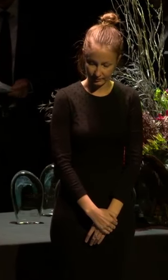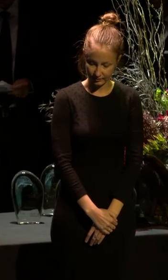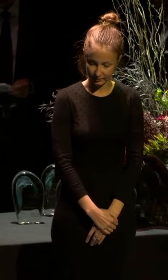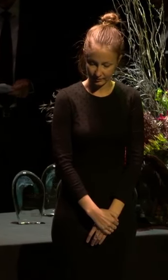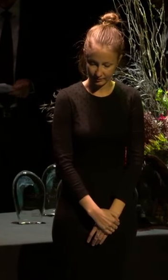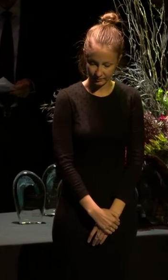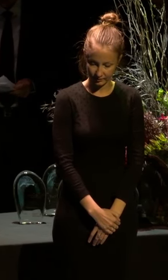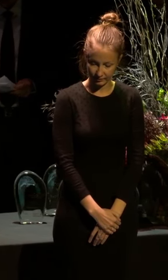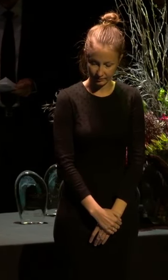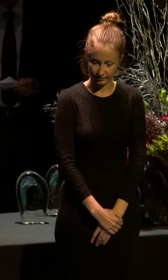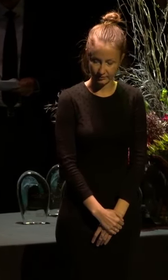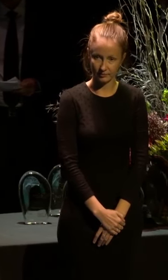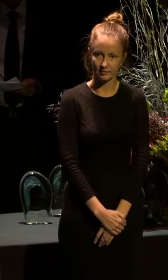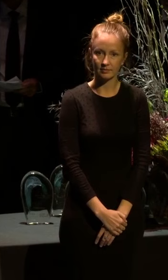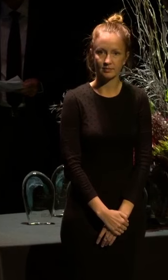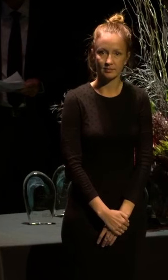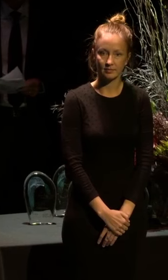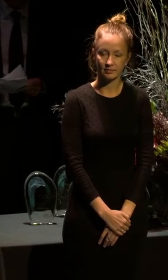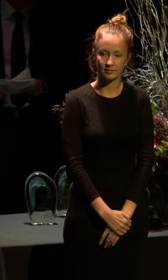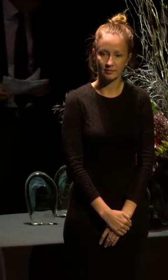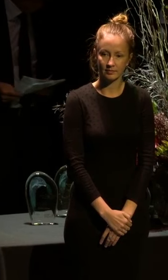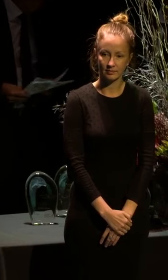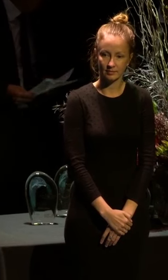Thank you. Um...